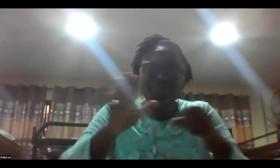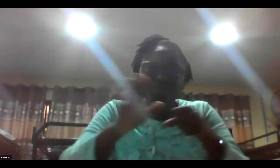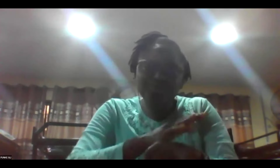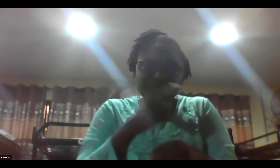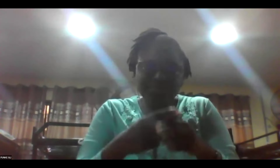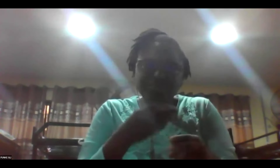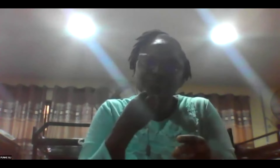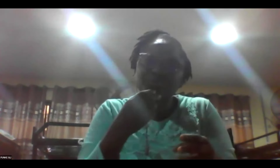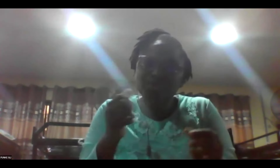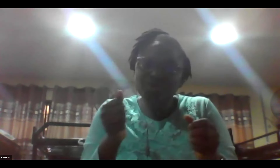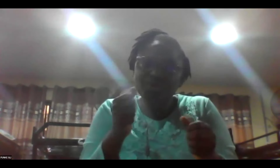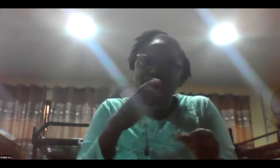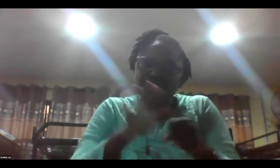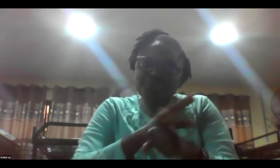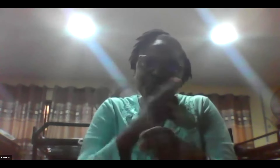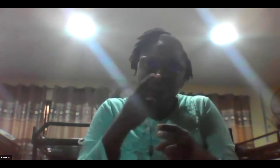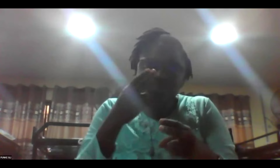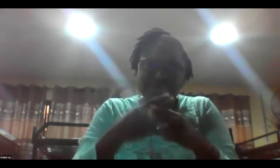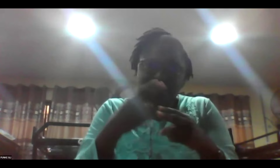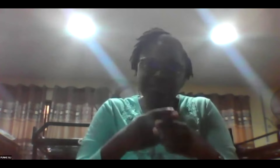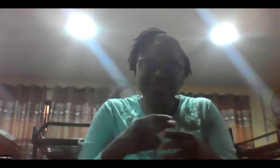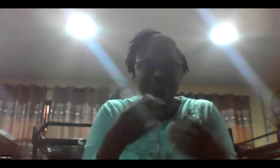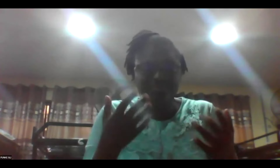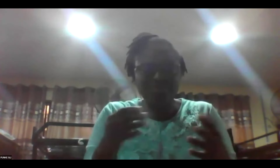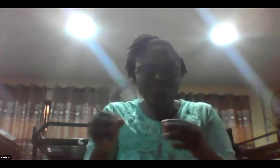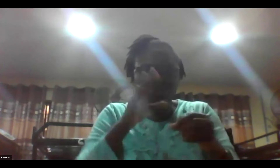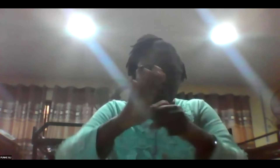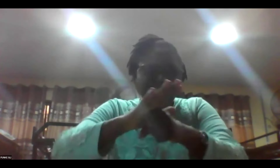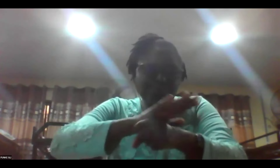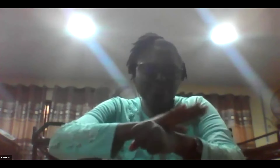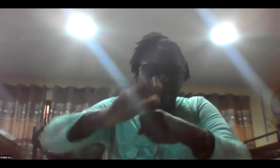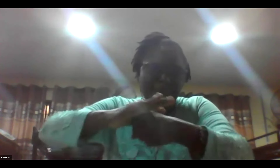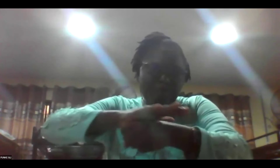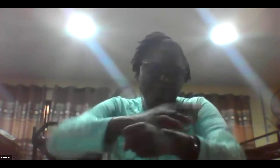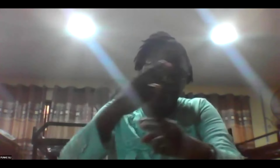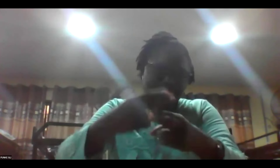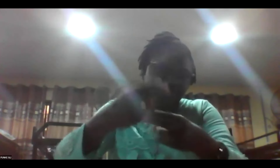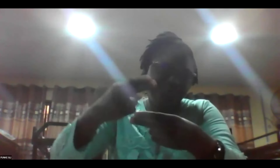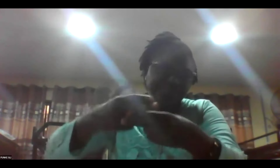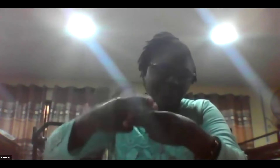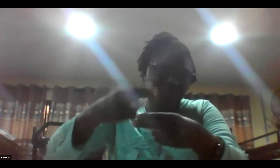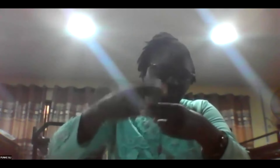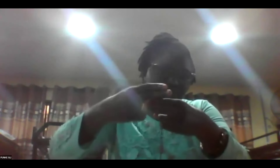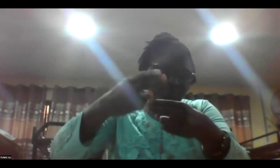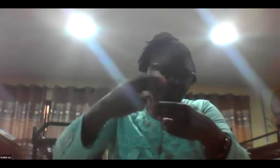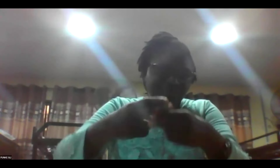If it is Sadia Mohammed, you will name it to Sadia Mohammed. So please take note. Km. 5.